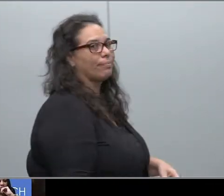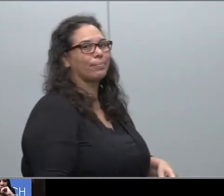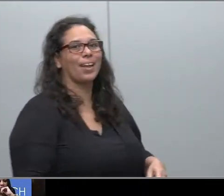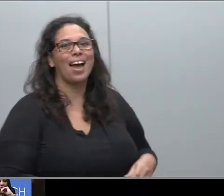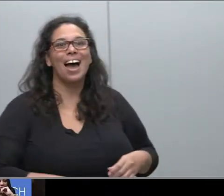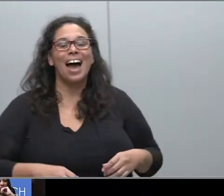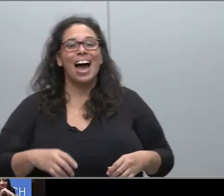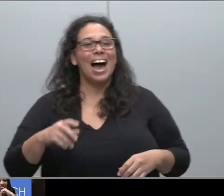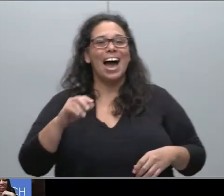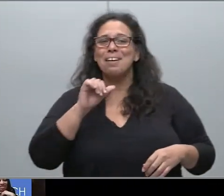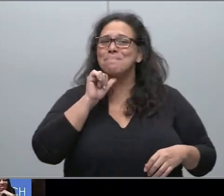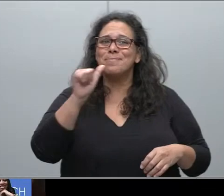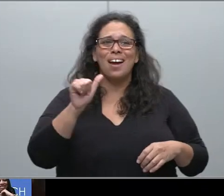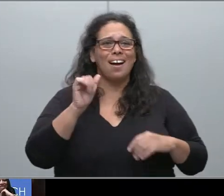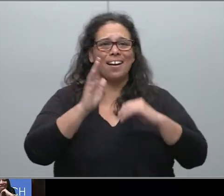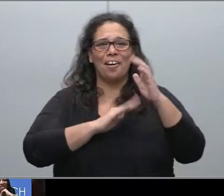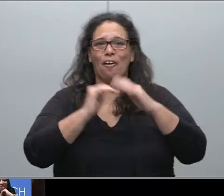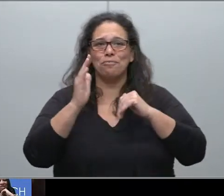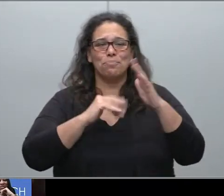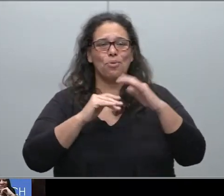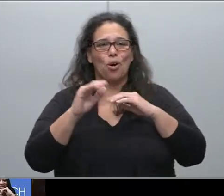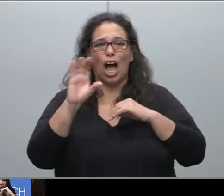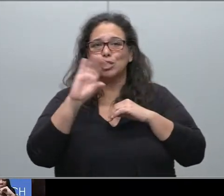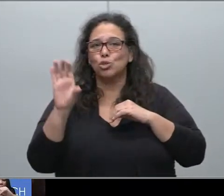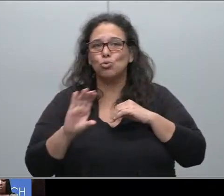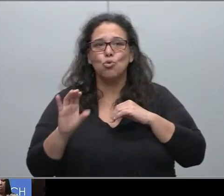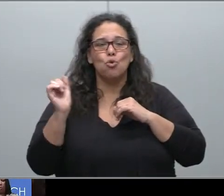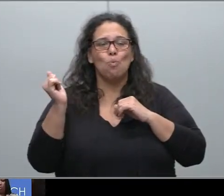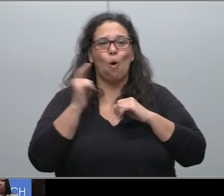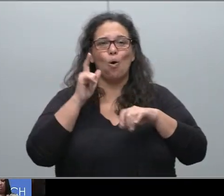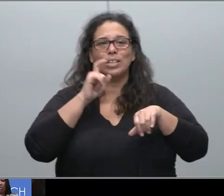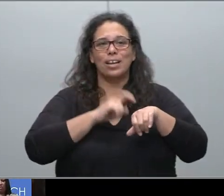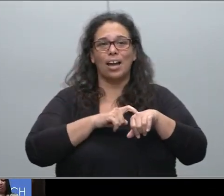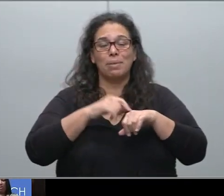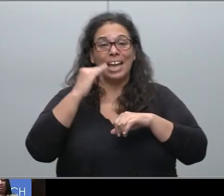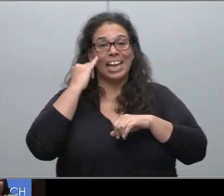on how we gonna bring this together to be more fruitful